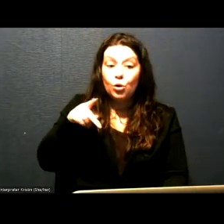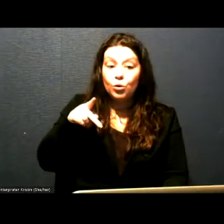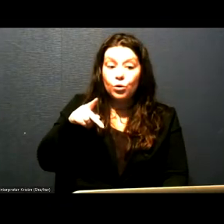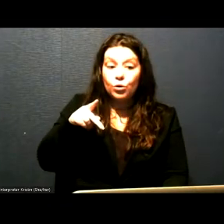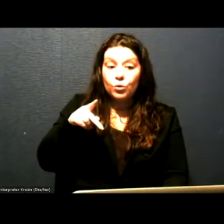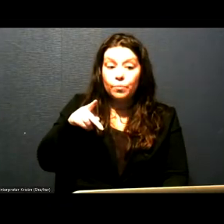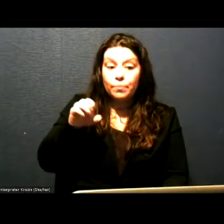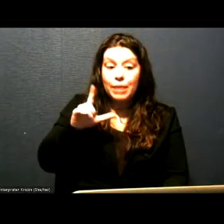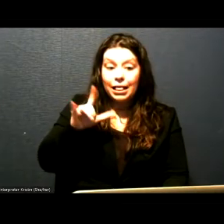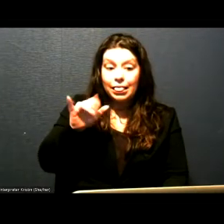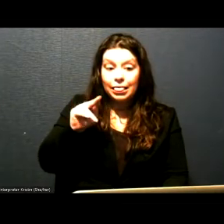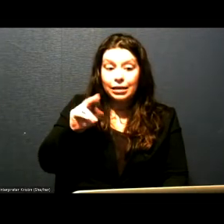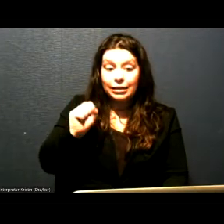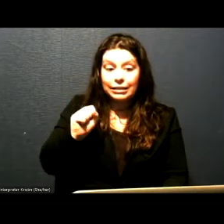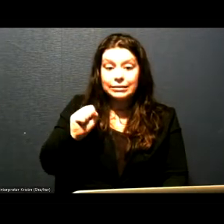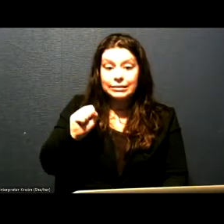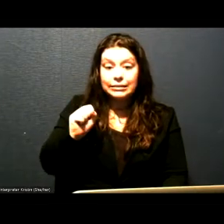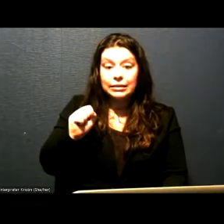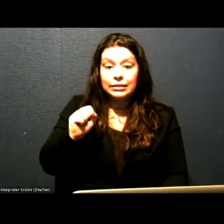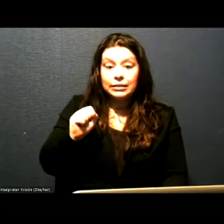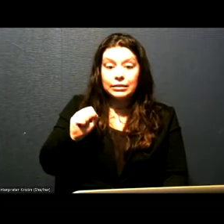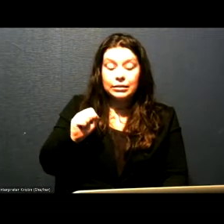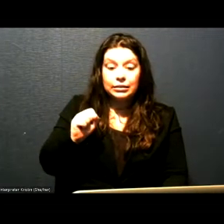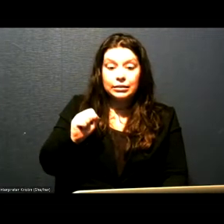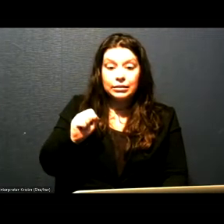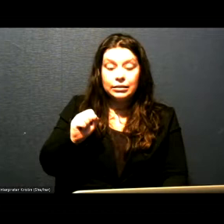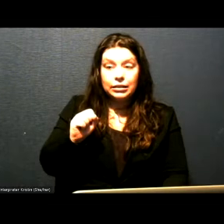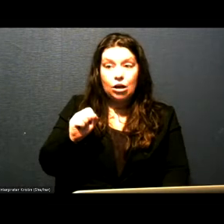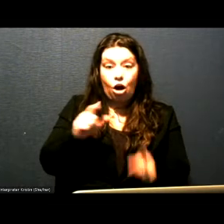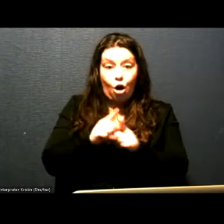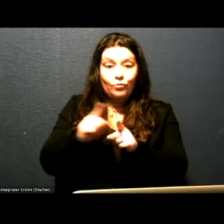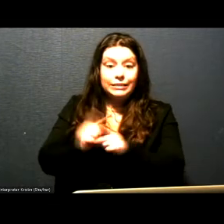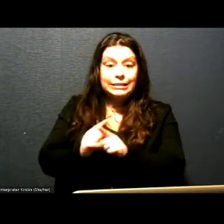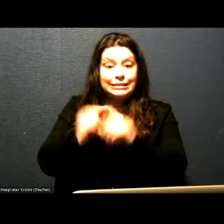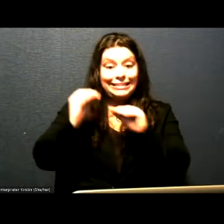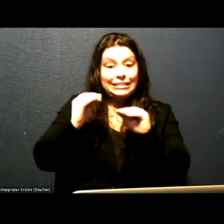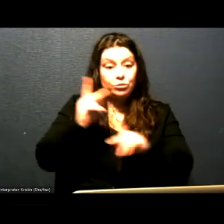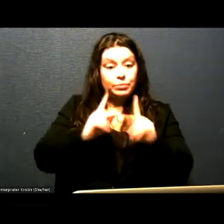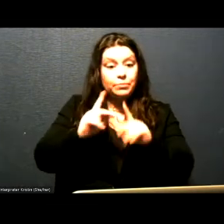there, um, to teach people about their species and what, you know, we can do to help save them as well.